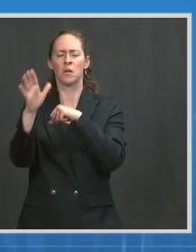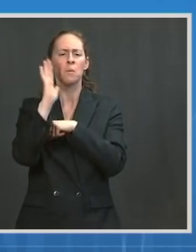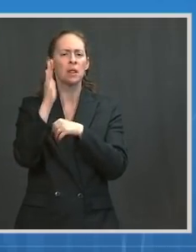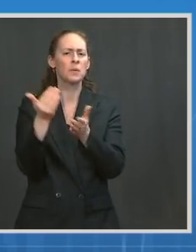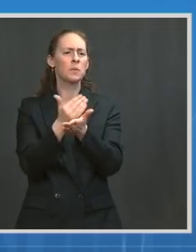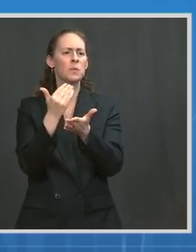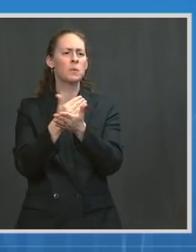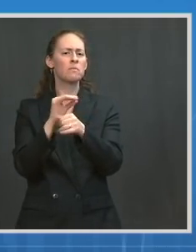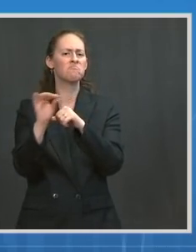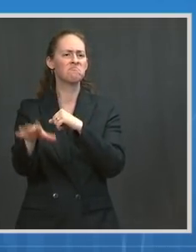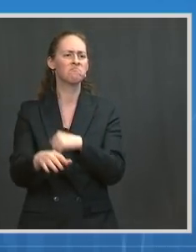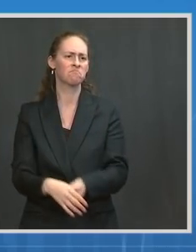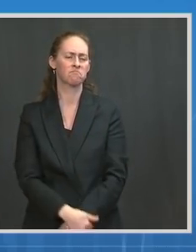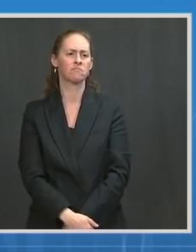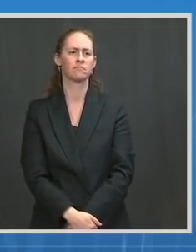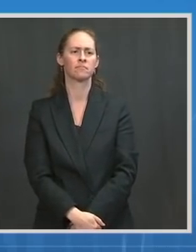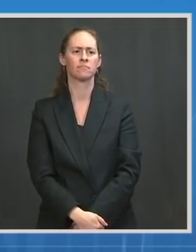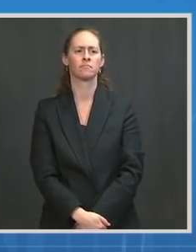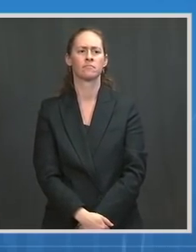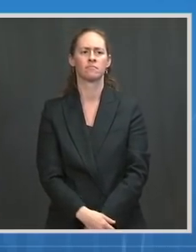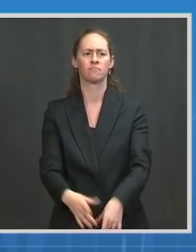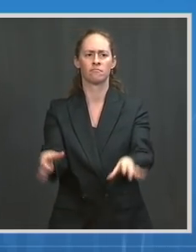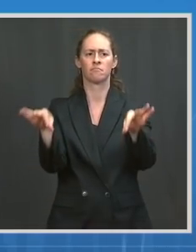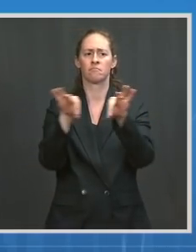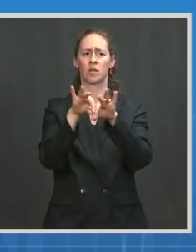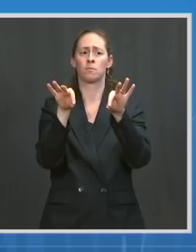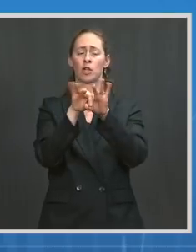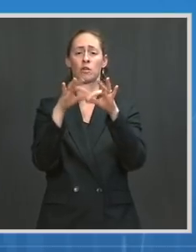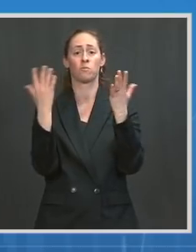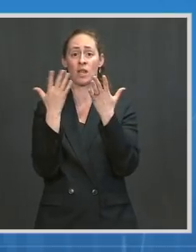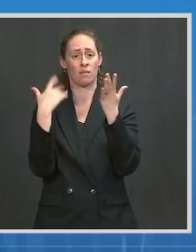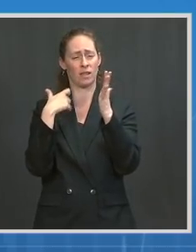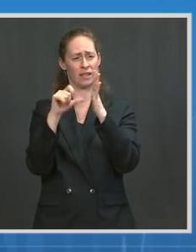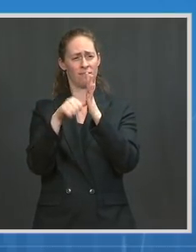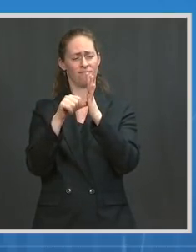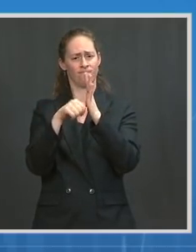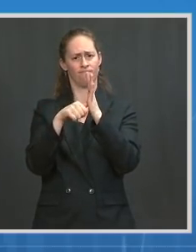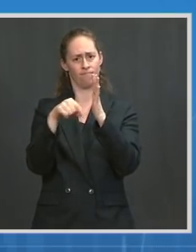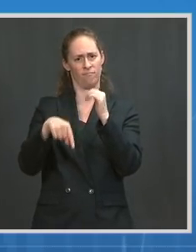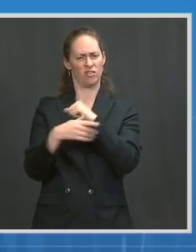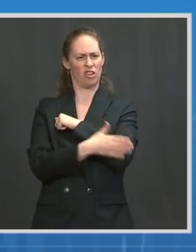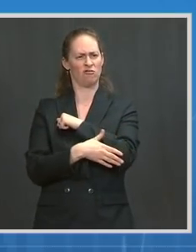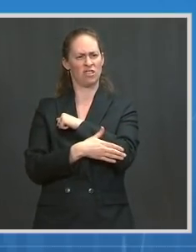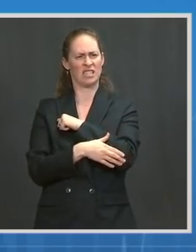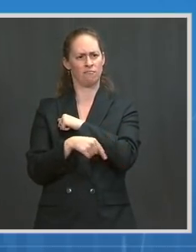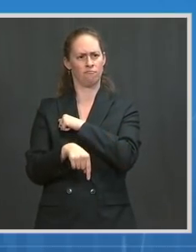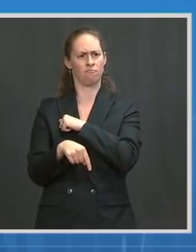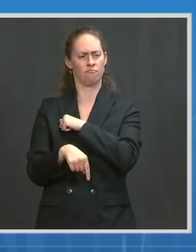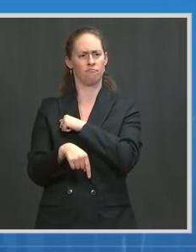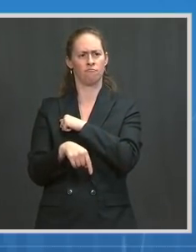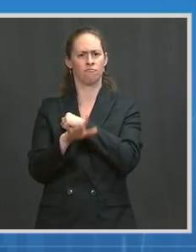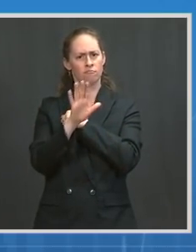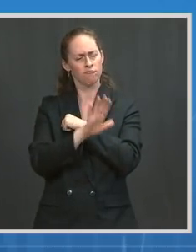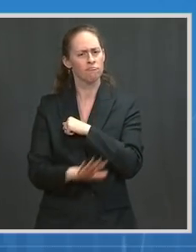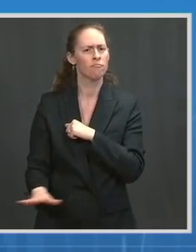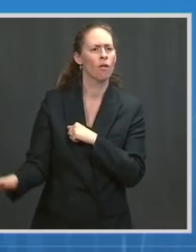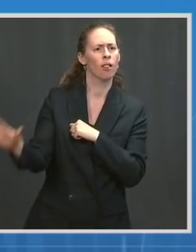that this country is very heterogeneous; it's not uniform. And so these are going to have to be at the -- these decisions are going to have to be made at the local level.